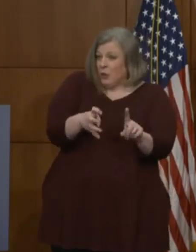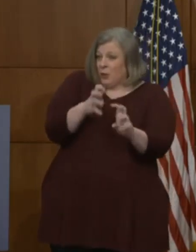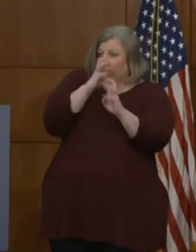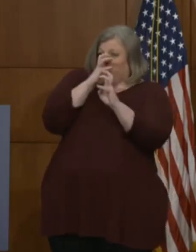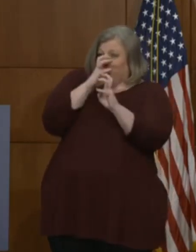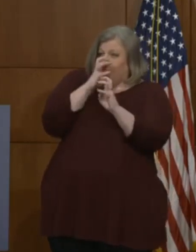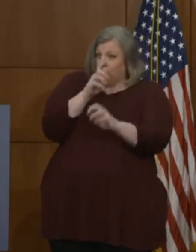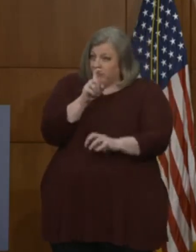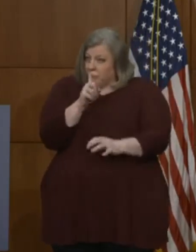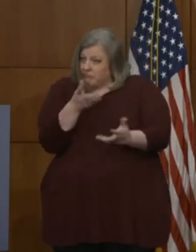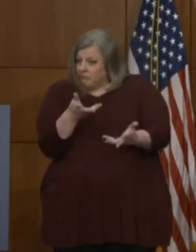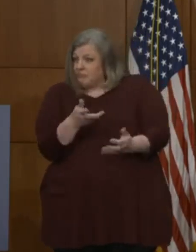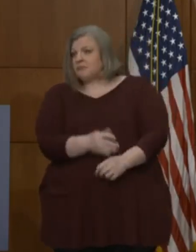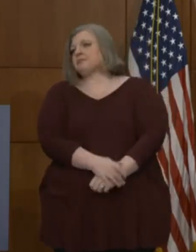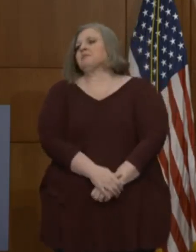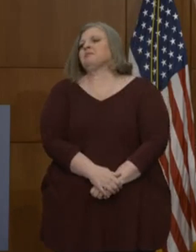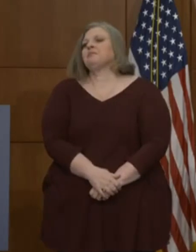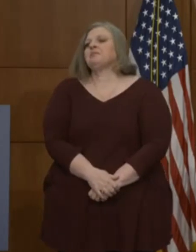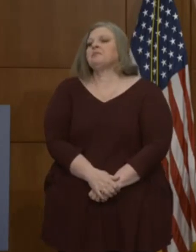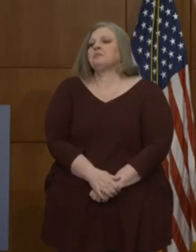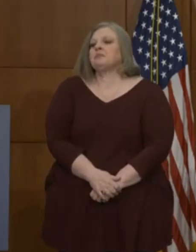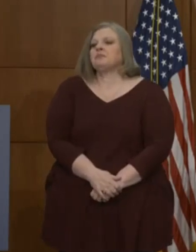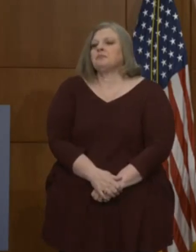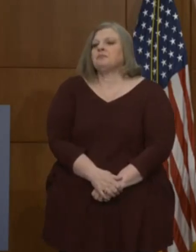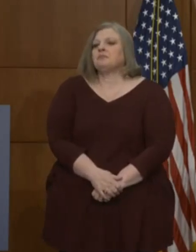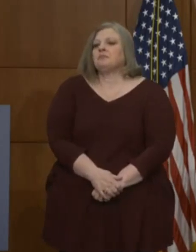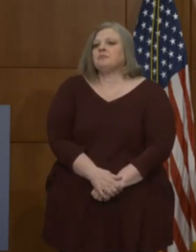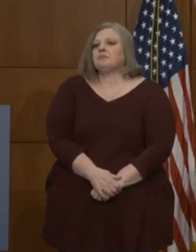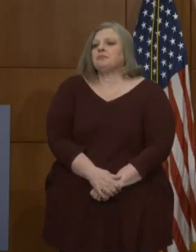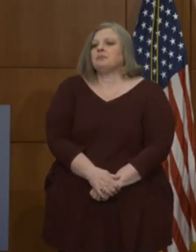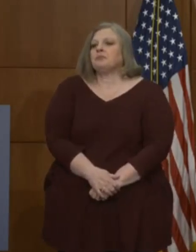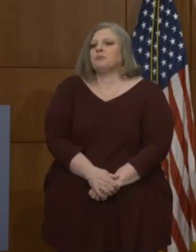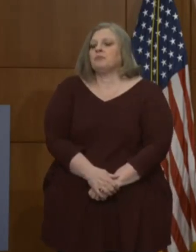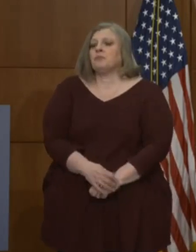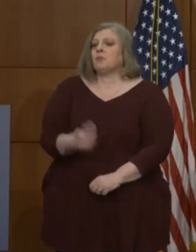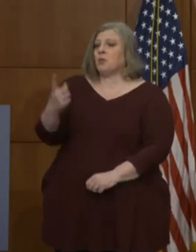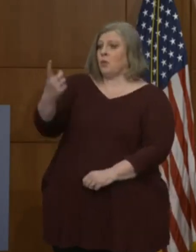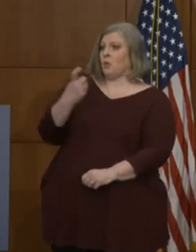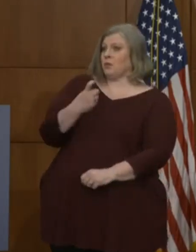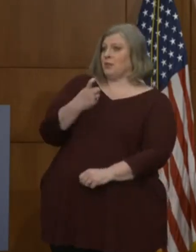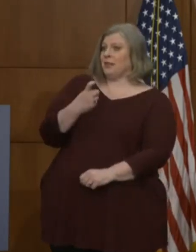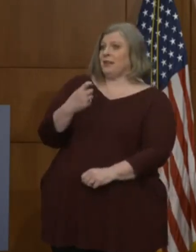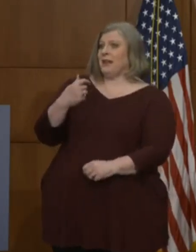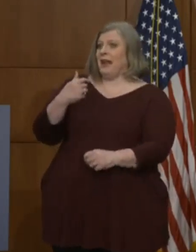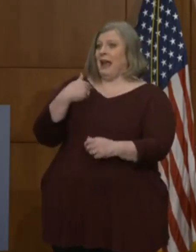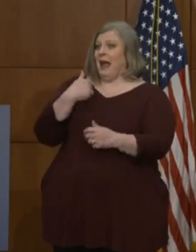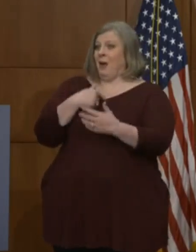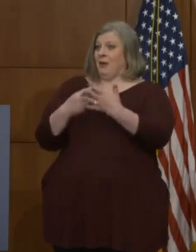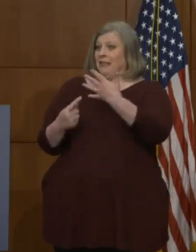WHY THE RATE OF COMMUNITY TRANSMISSION. THANK SURE THANK TRANSMISSION. THANK SURE THANK YOU GOVERNOR THE QUESTION WAS YOU GOVERNOR THE QUESTION WAS THAT LOOKING AT THE CRITERIA WE